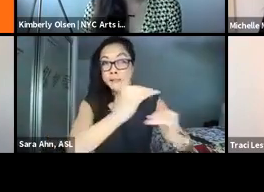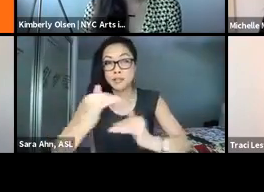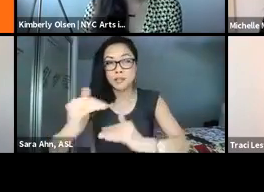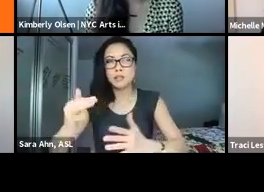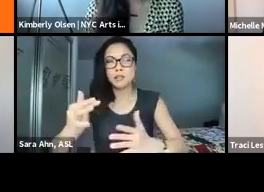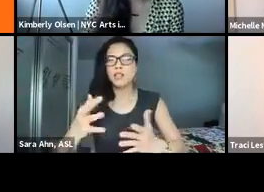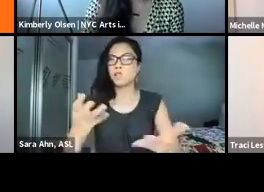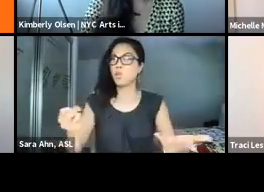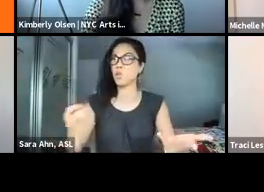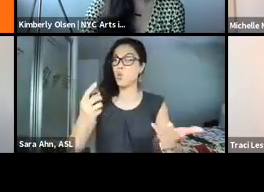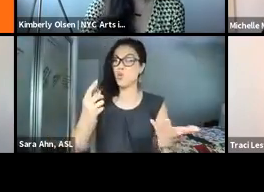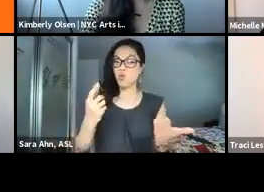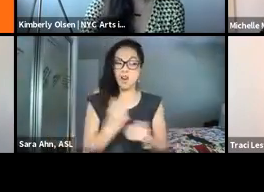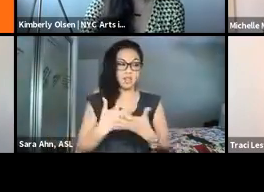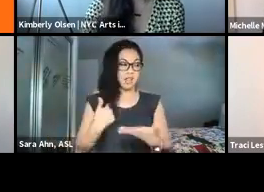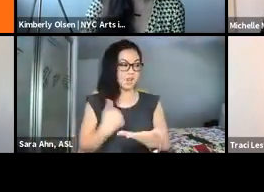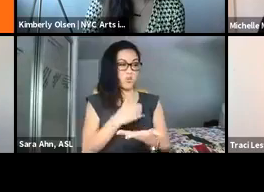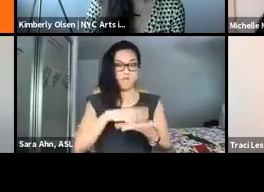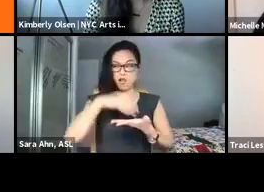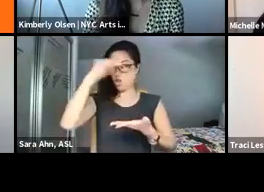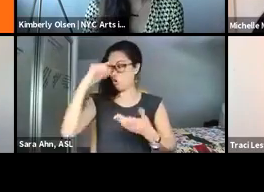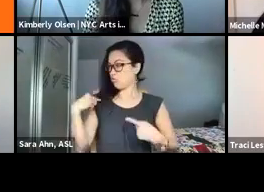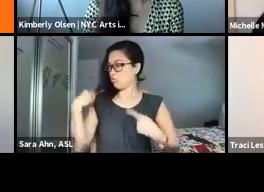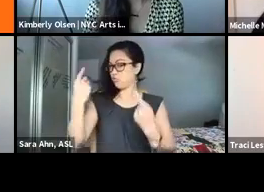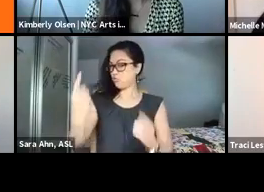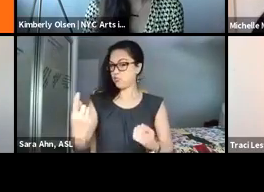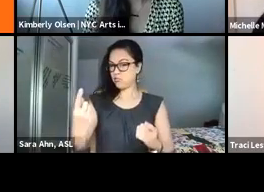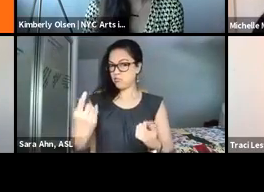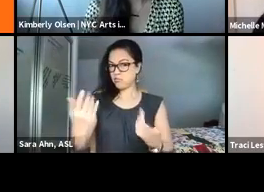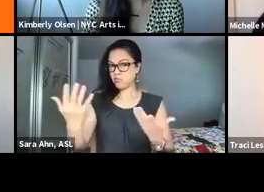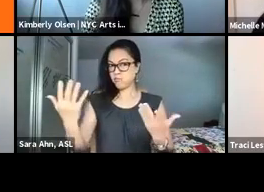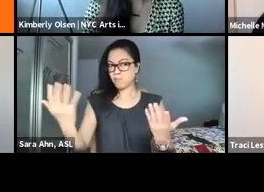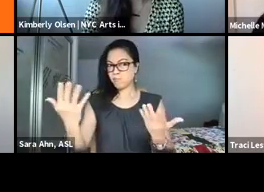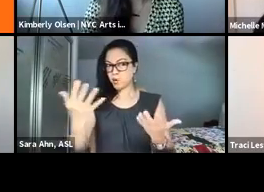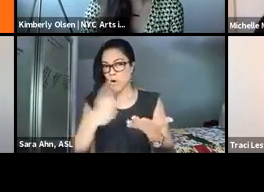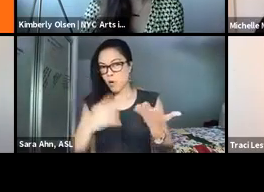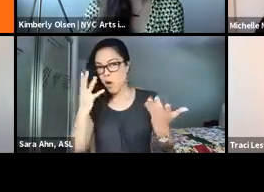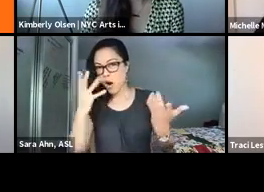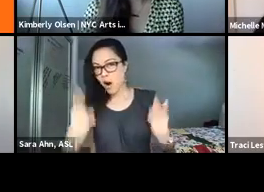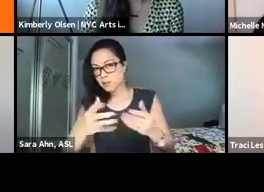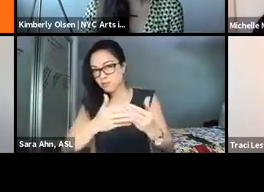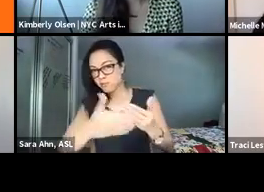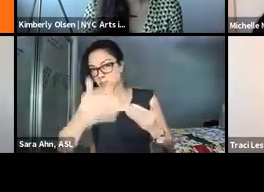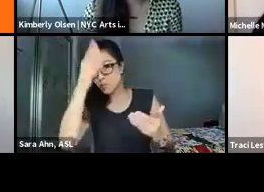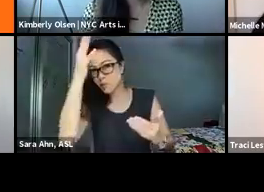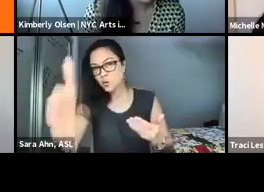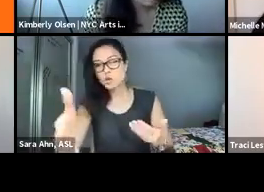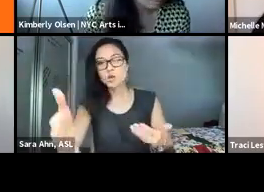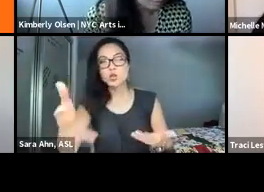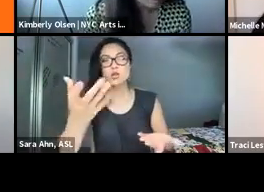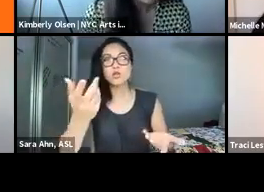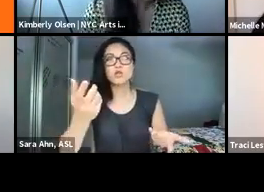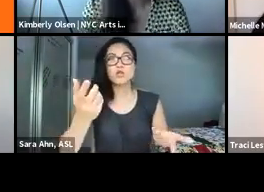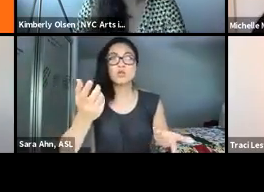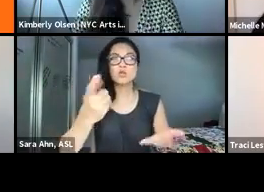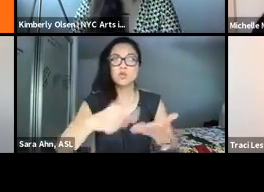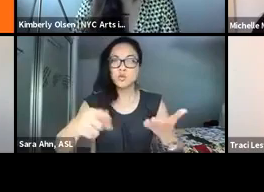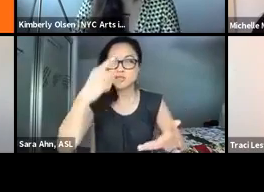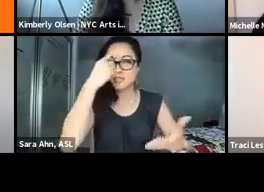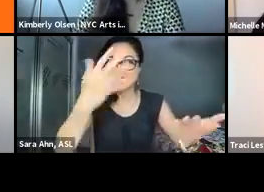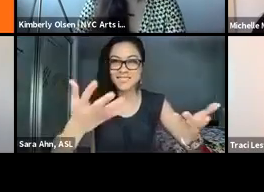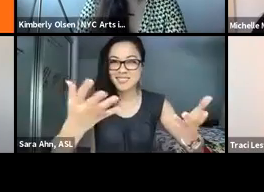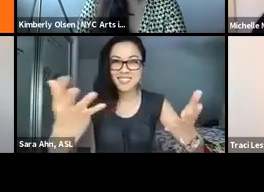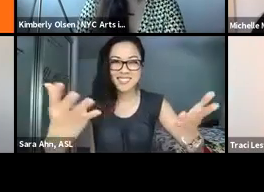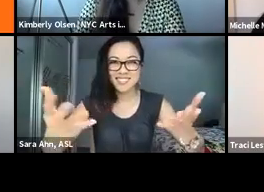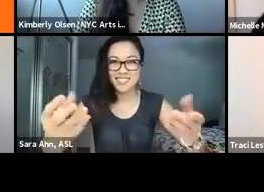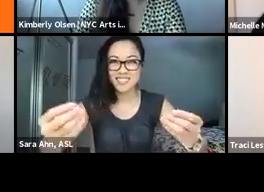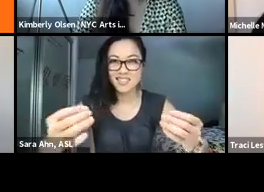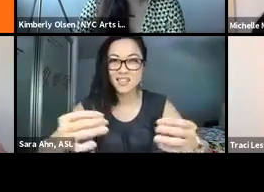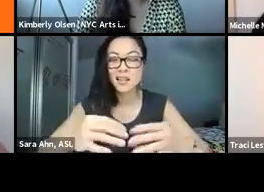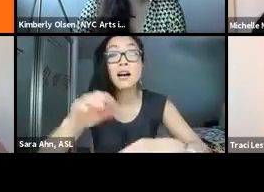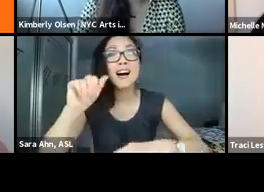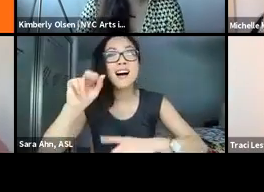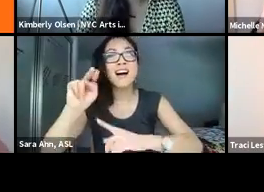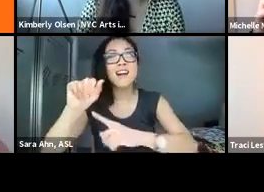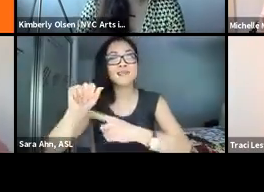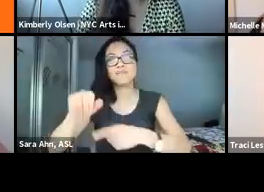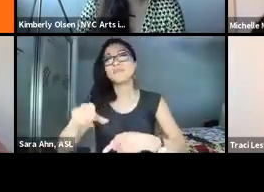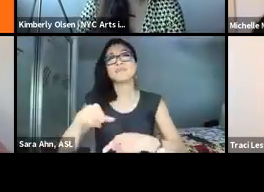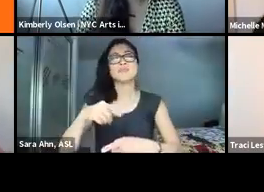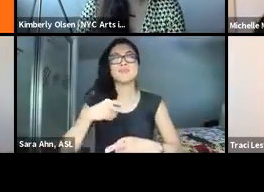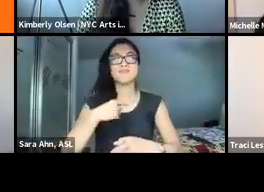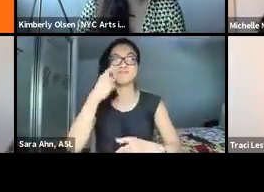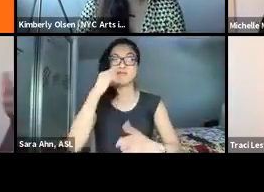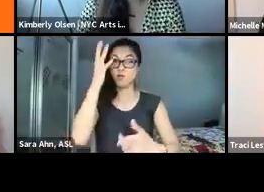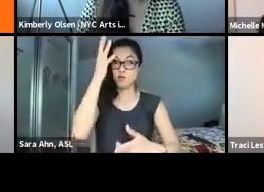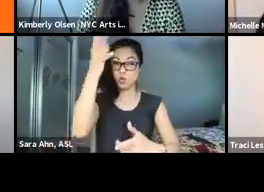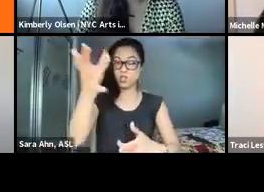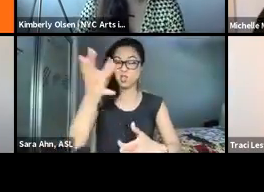going to look like when we come back? Will there be field trips? Will individual teaching artists